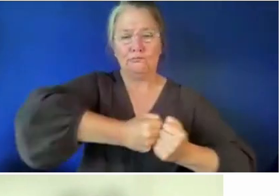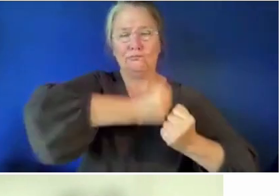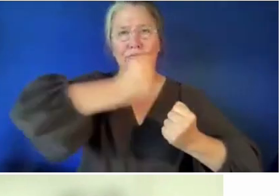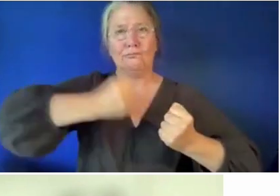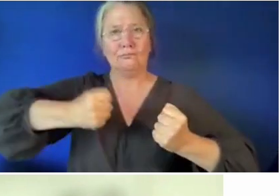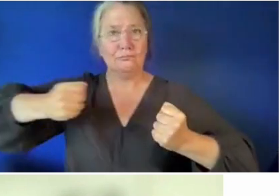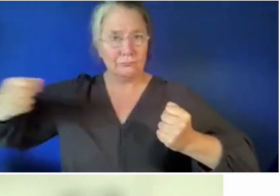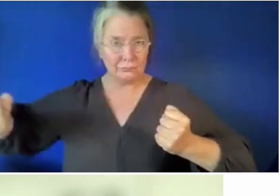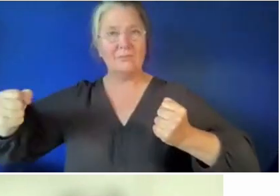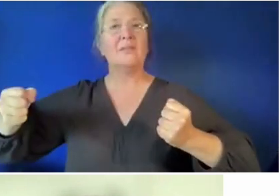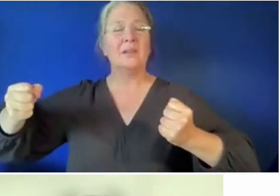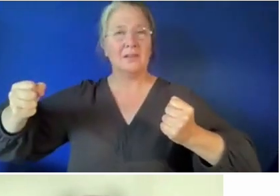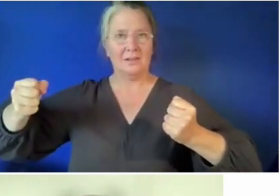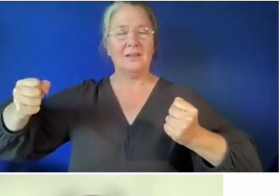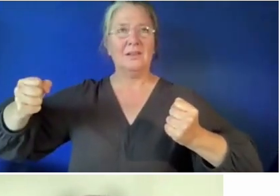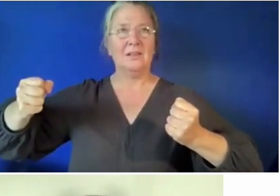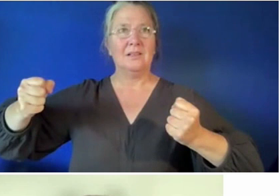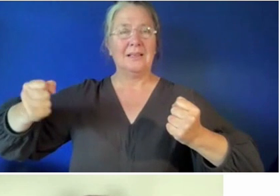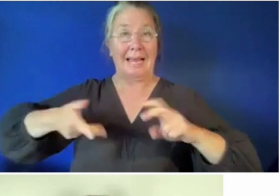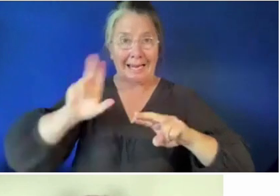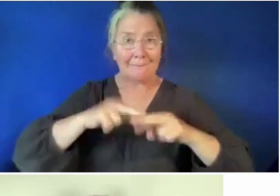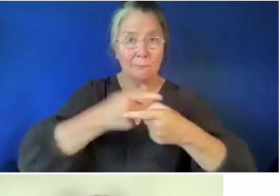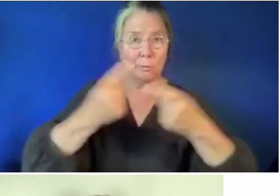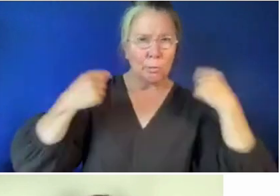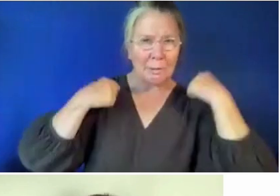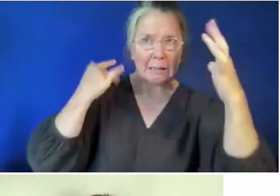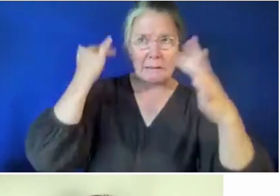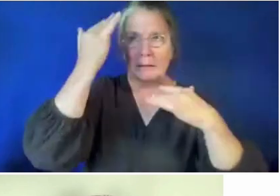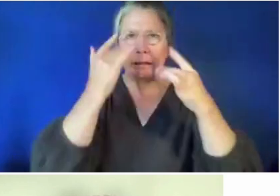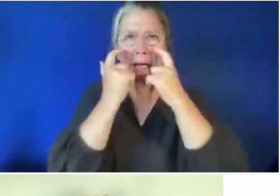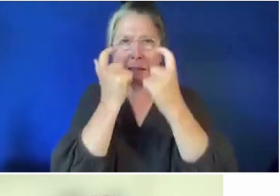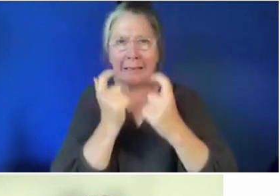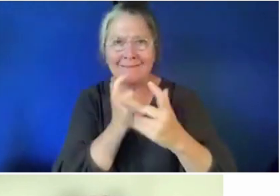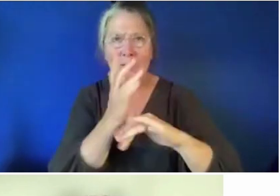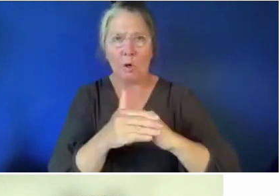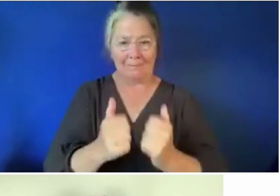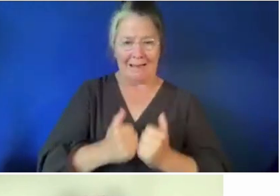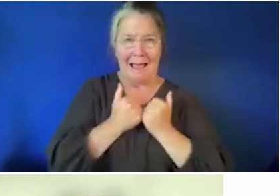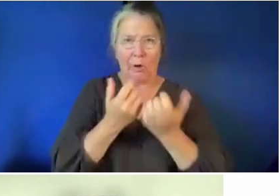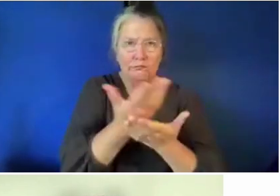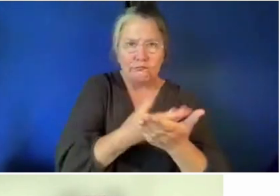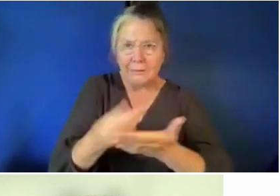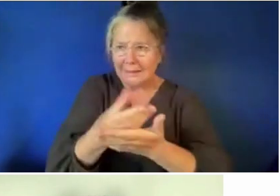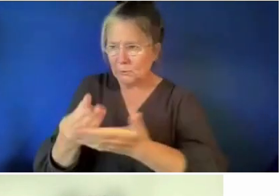if we are really thinking carefully about where we prioritise our resources, if we bring in some of those other aspects,